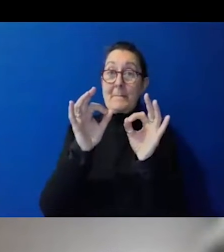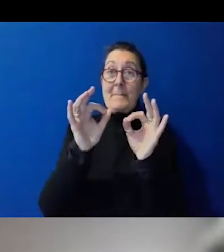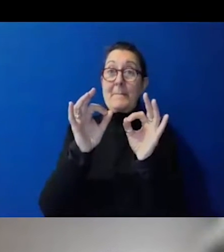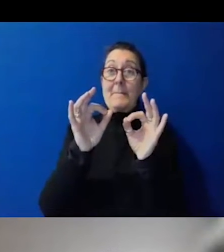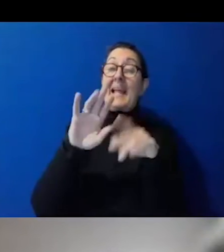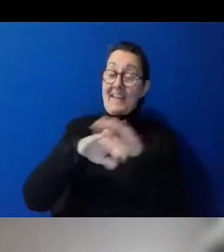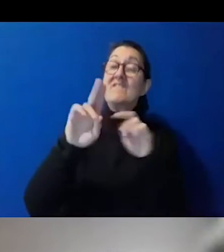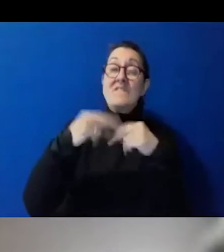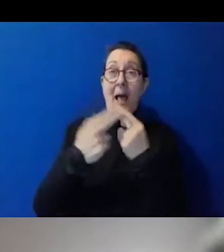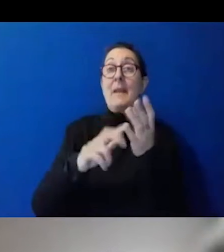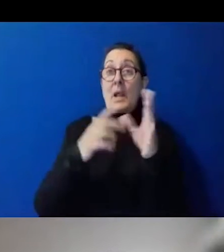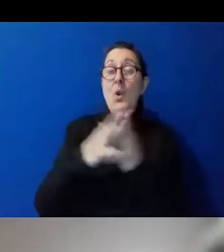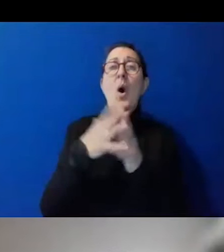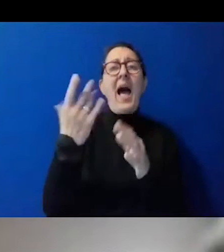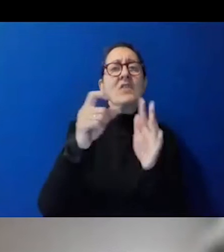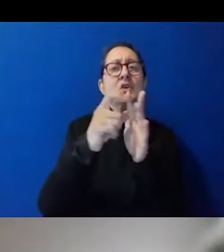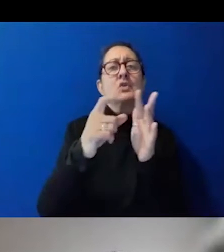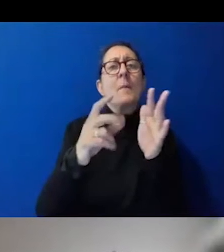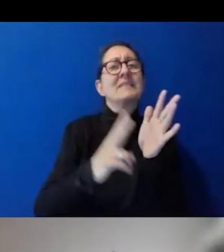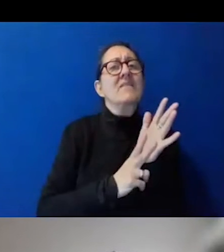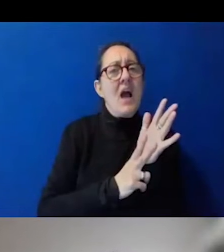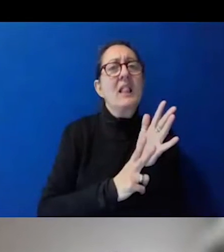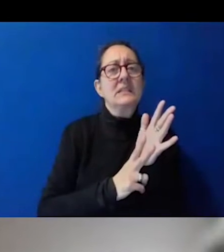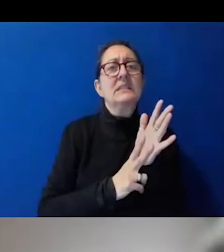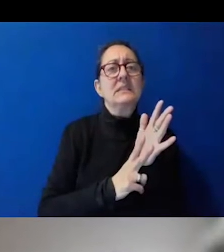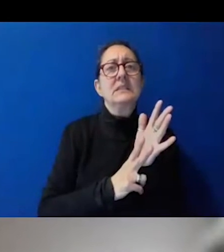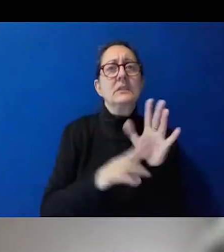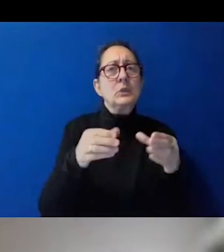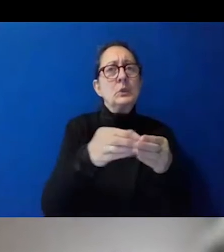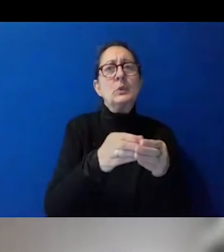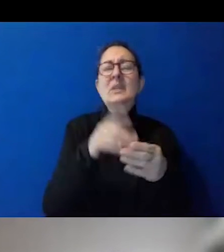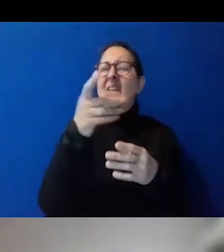employed as financial counselors and support workers and on who are able to immediately work